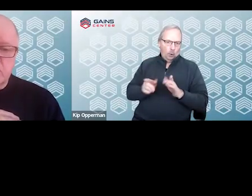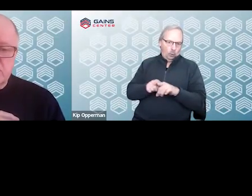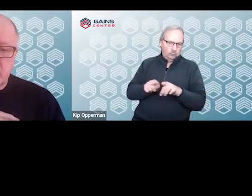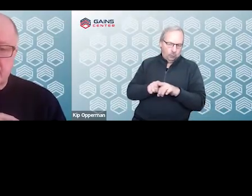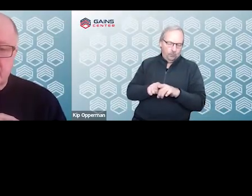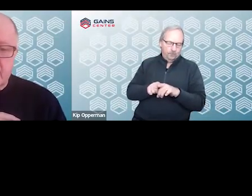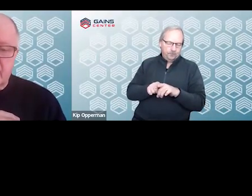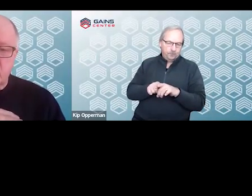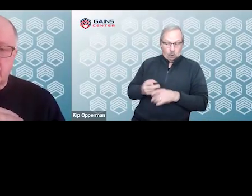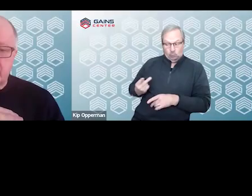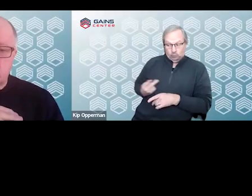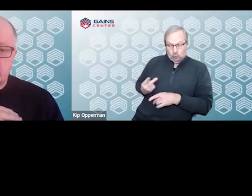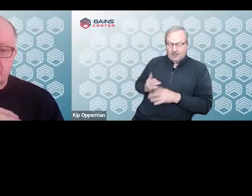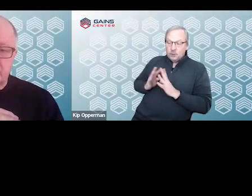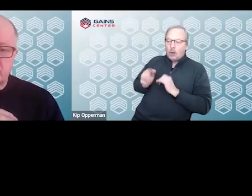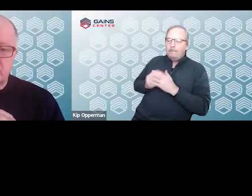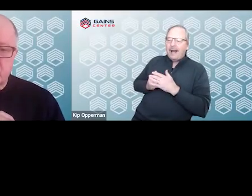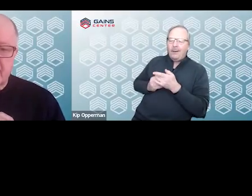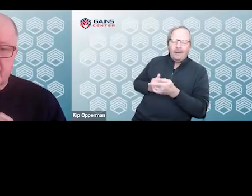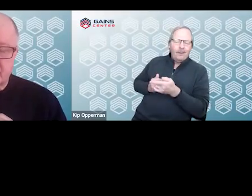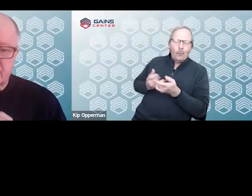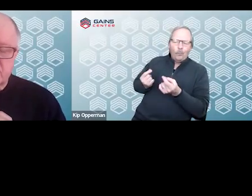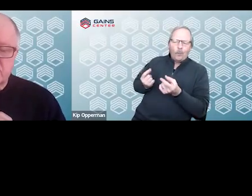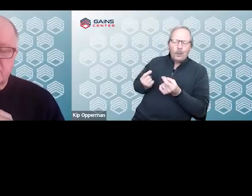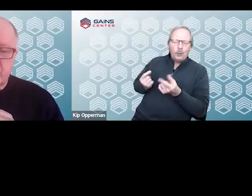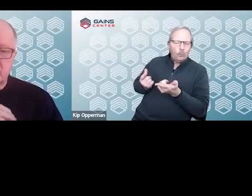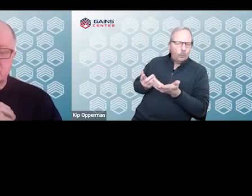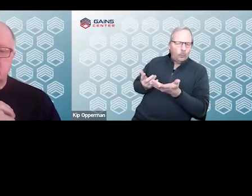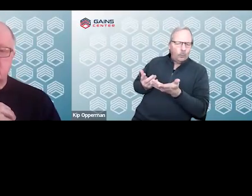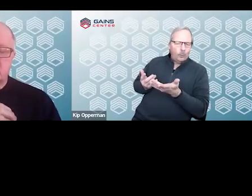and I were talking about what we could do to try to get contingency management